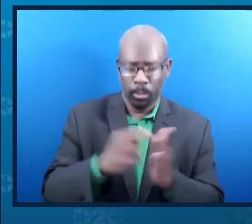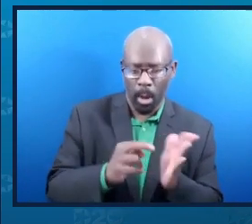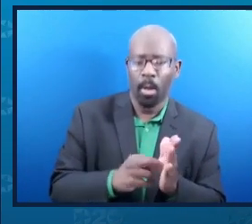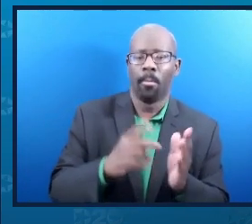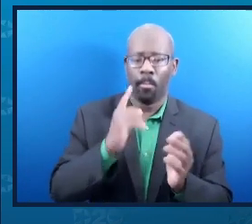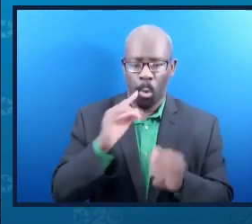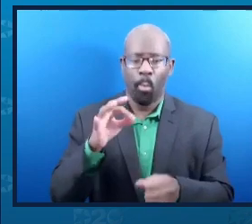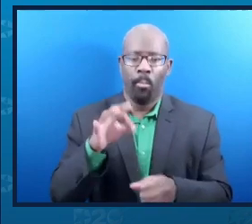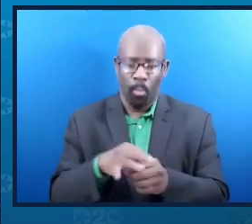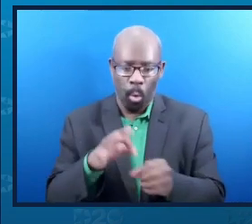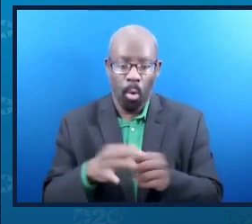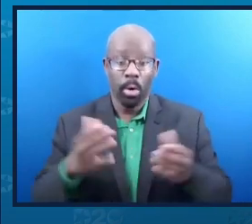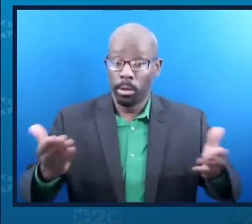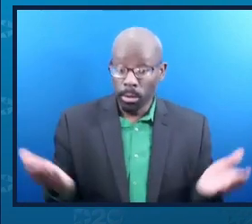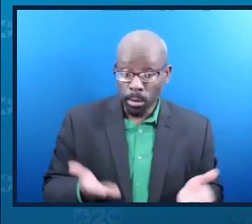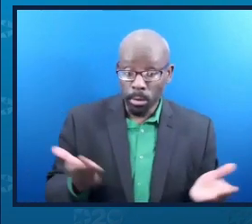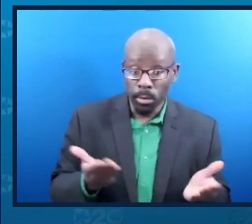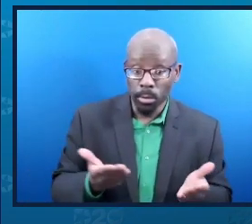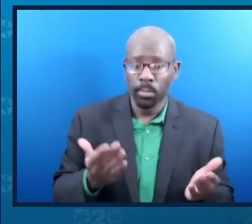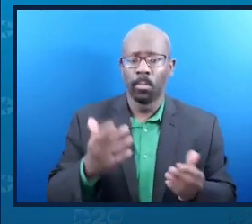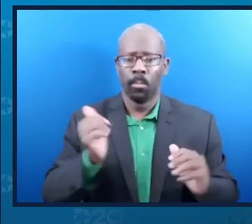ACTIVISM. HERE TO PERFORM "MY FUTURE"